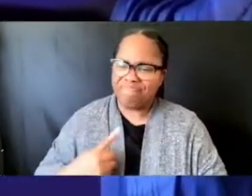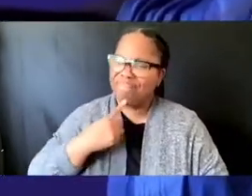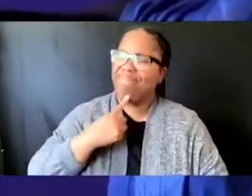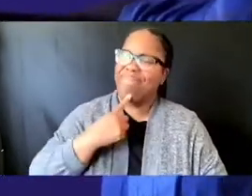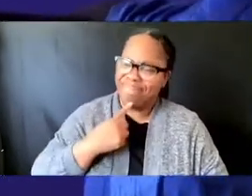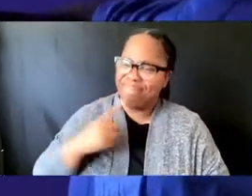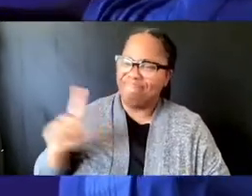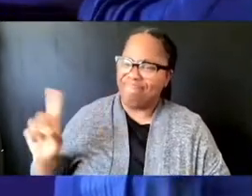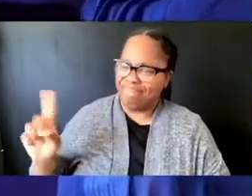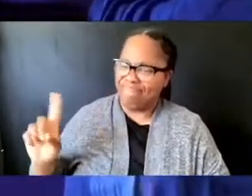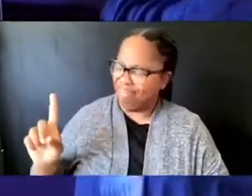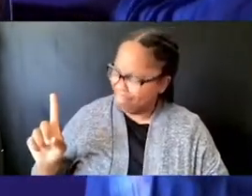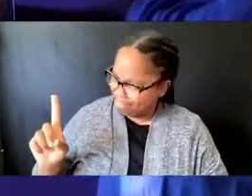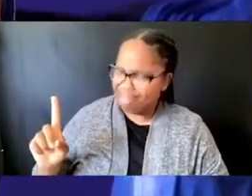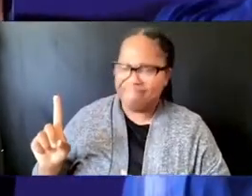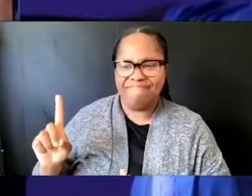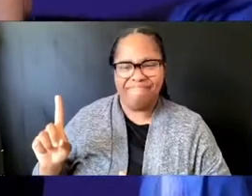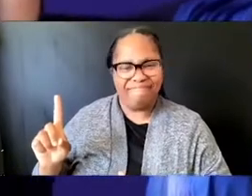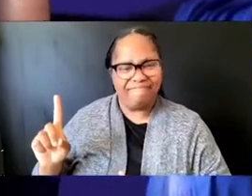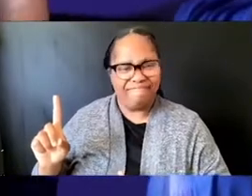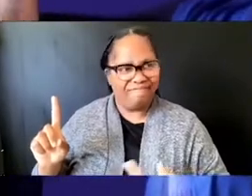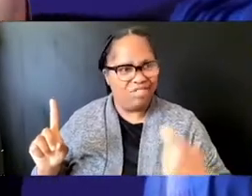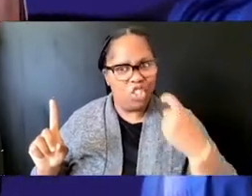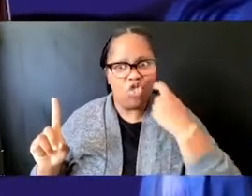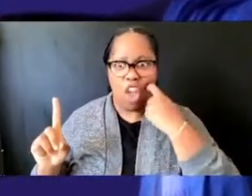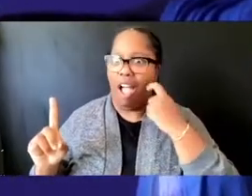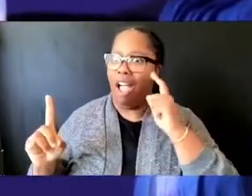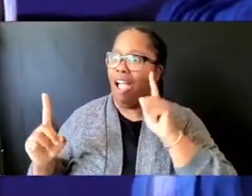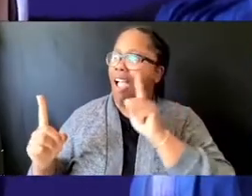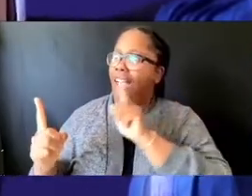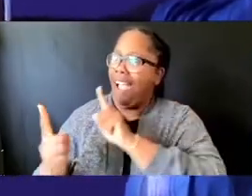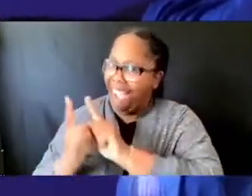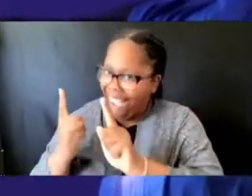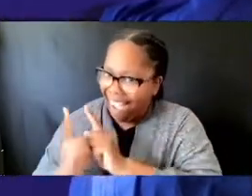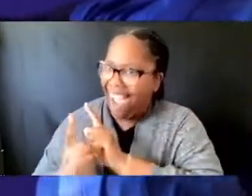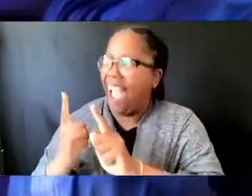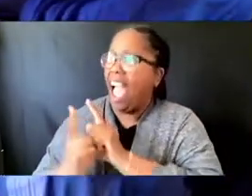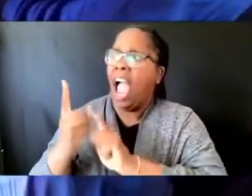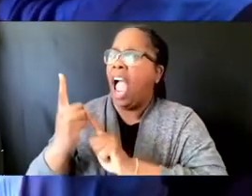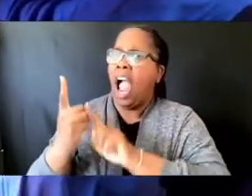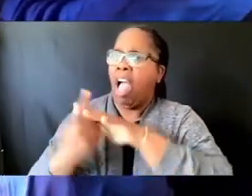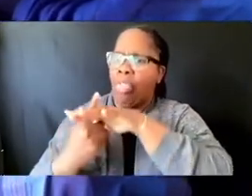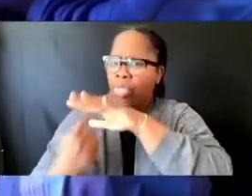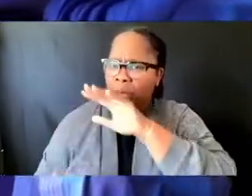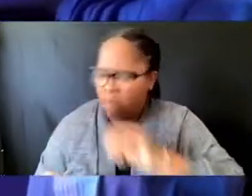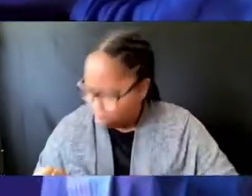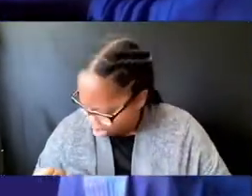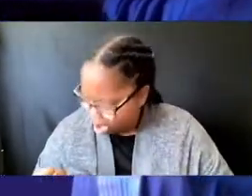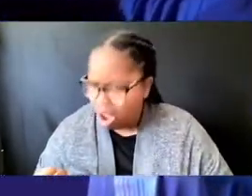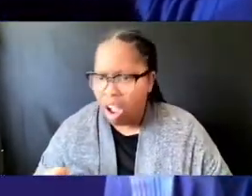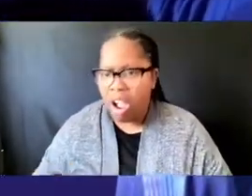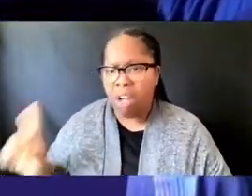It feels like we were just getting to know you, but like everything in life,